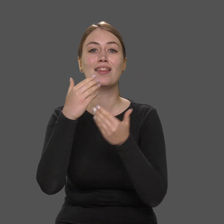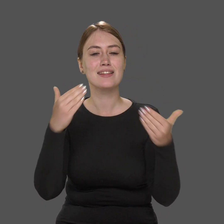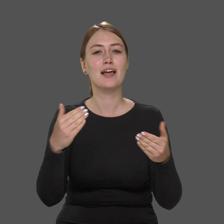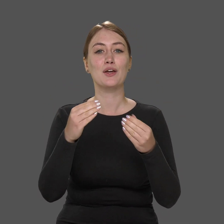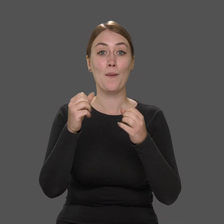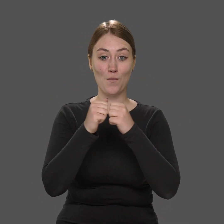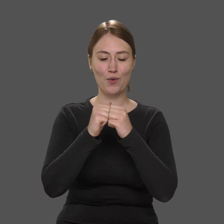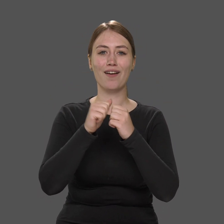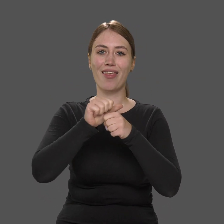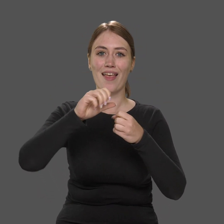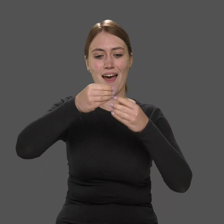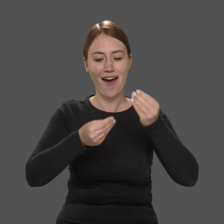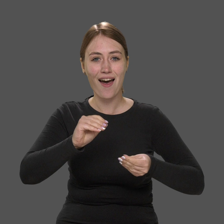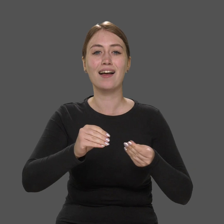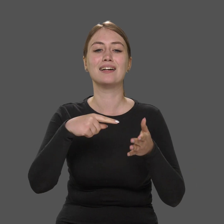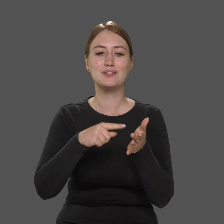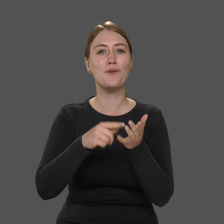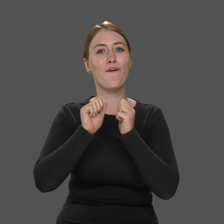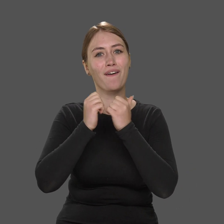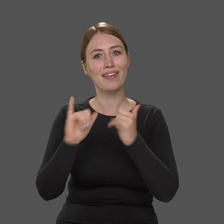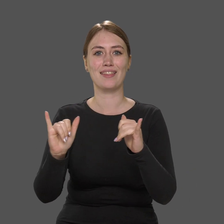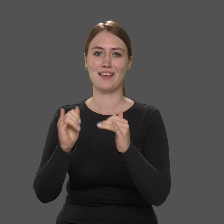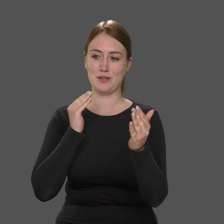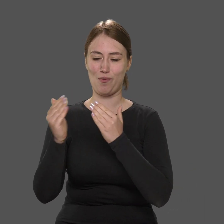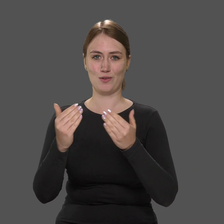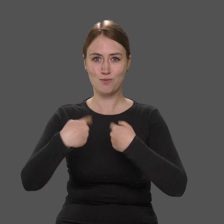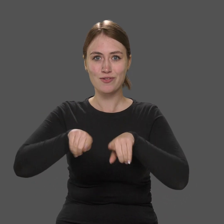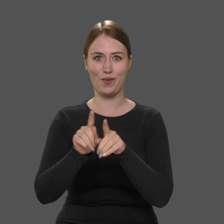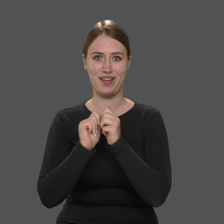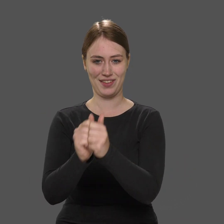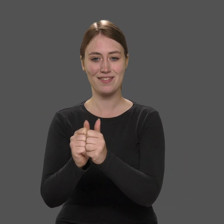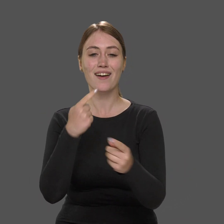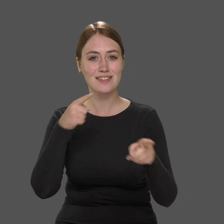but thanks to the brain's plasticity, it accomplishes this task in a different way,